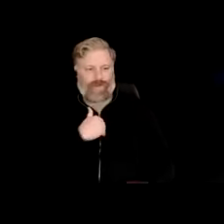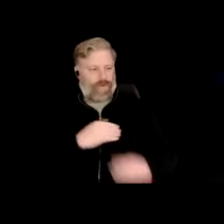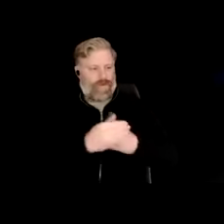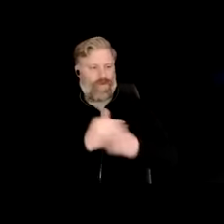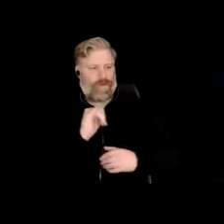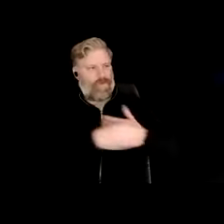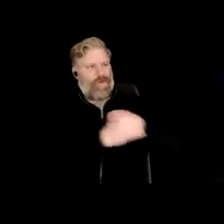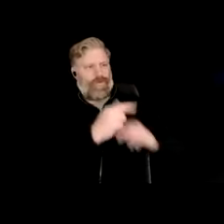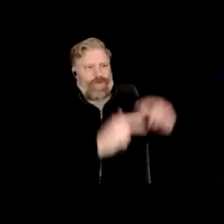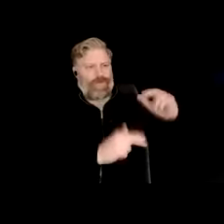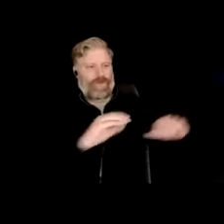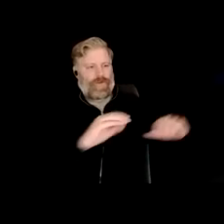Am I available for the grant?